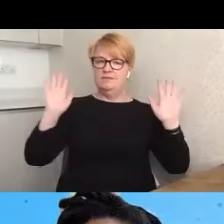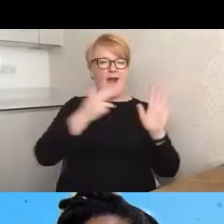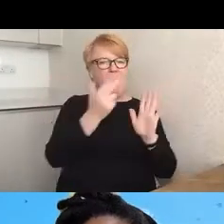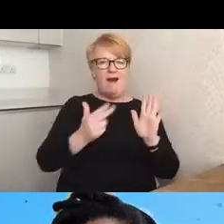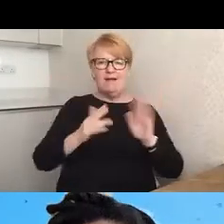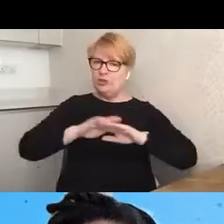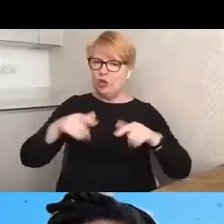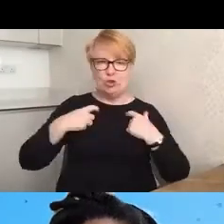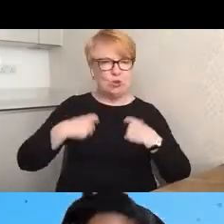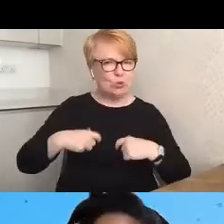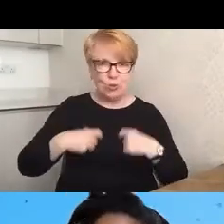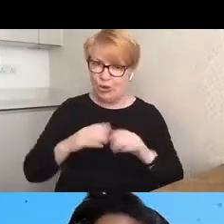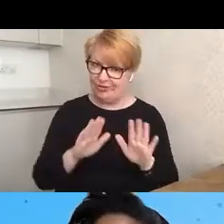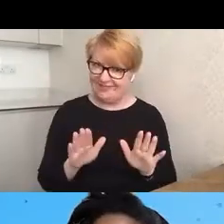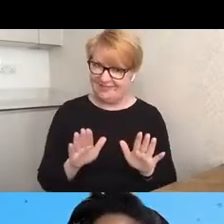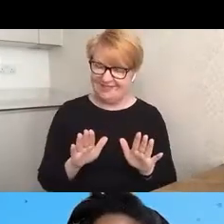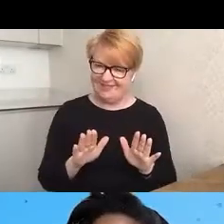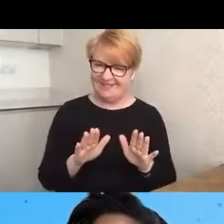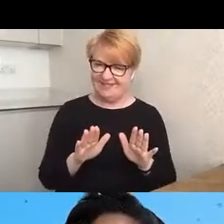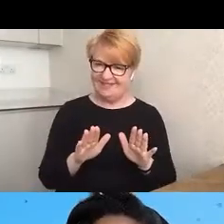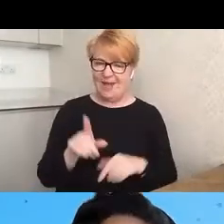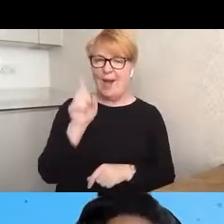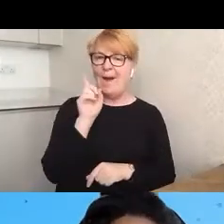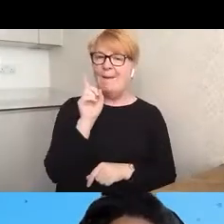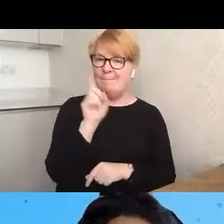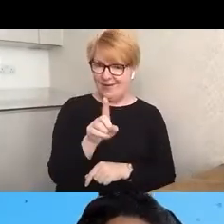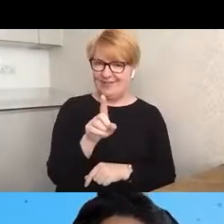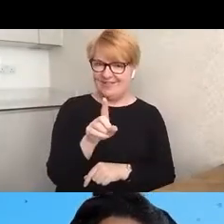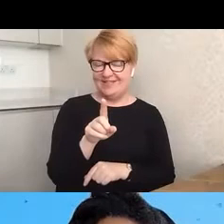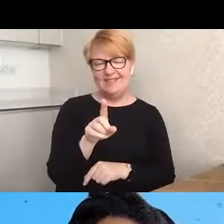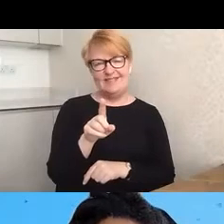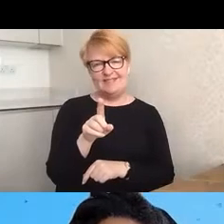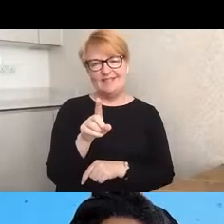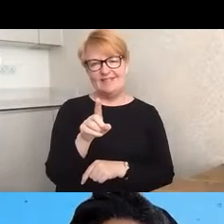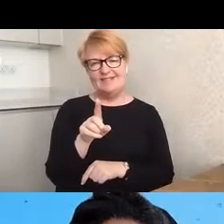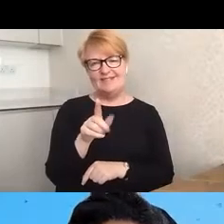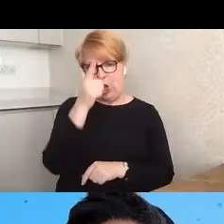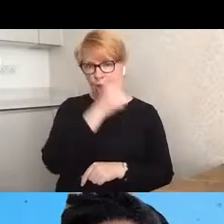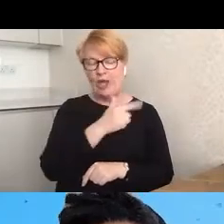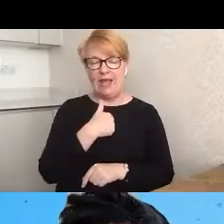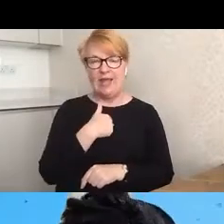But thankfully, I've been able to work with artists who are attuned to the social,